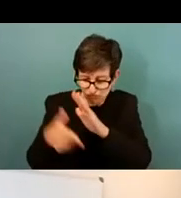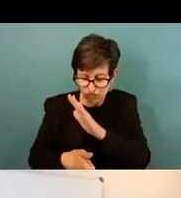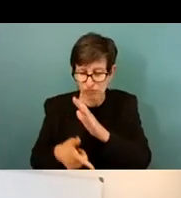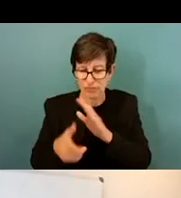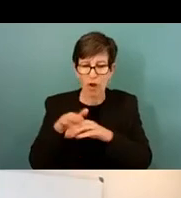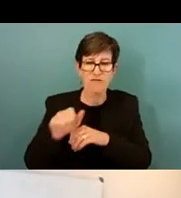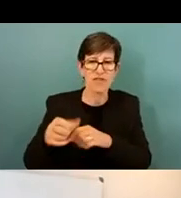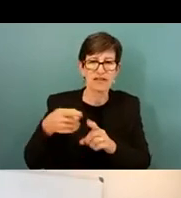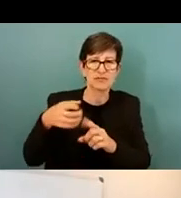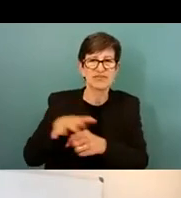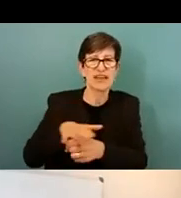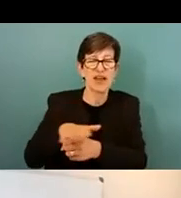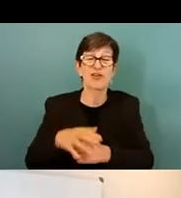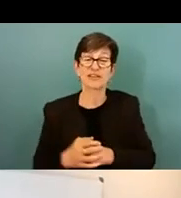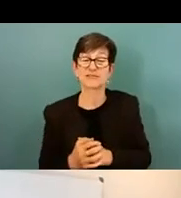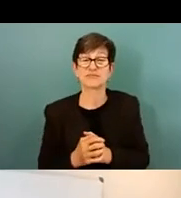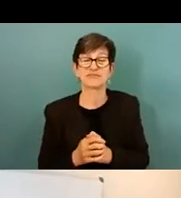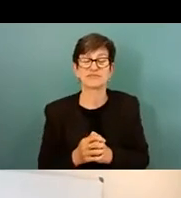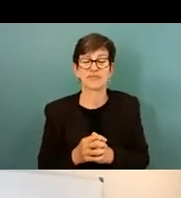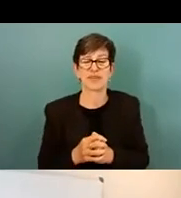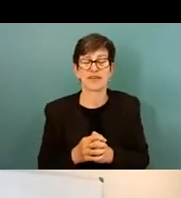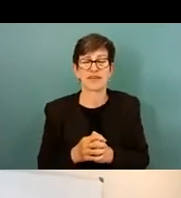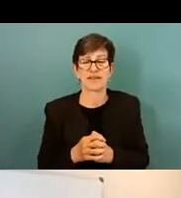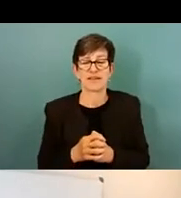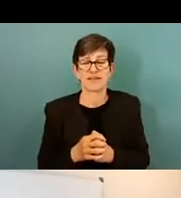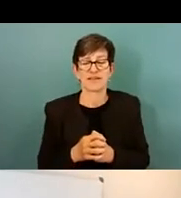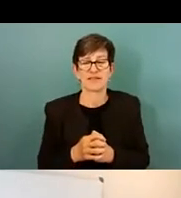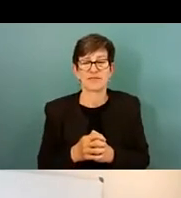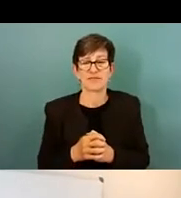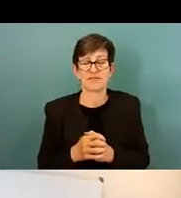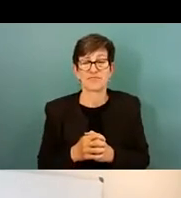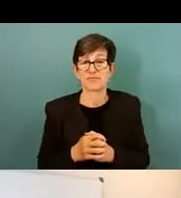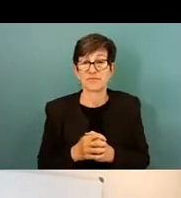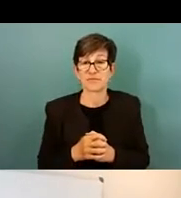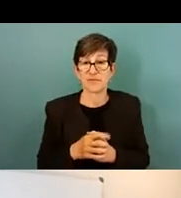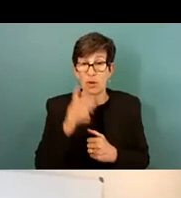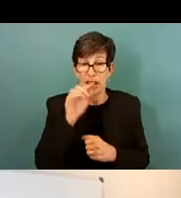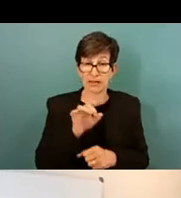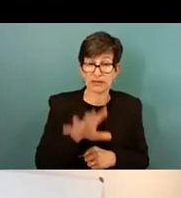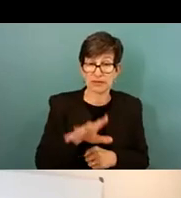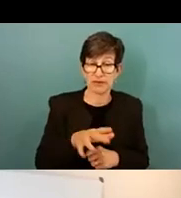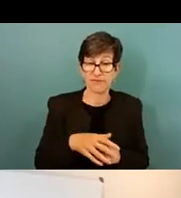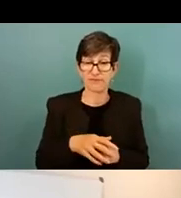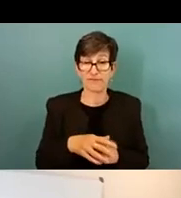own regions, you can choose to do that yourselves. And we're also in discussions with some of